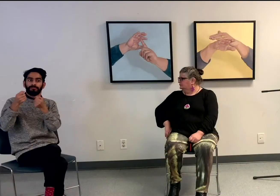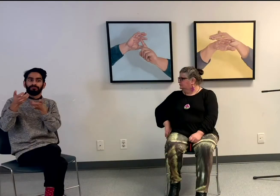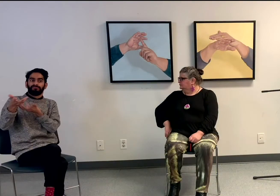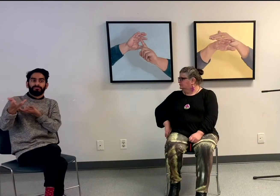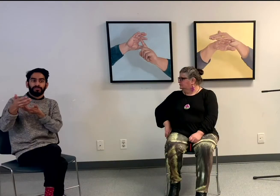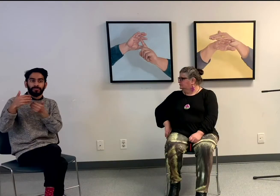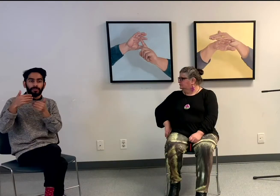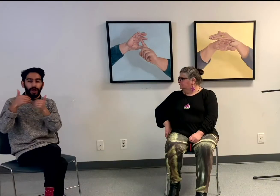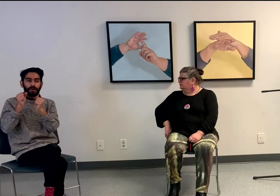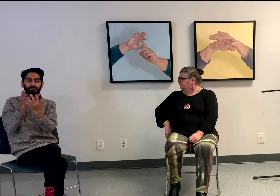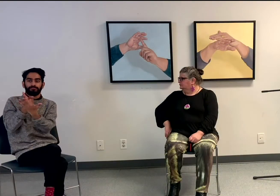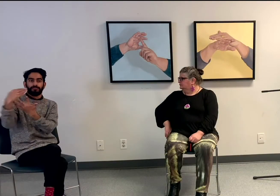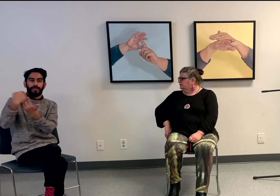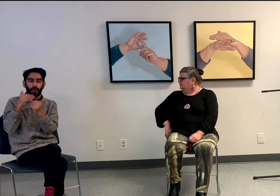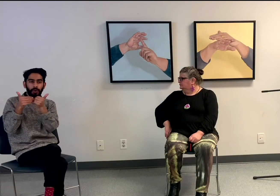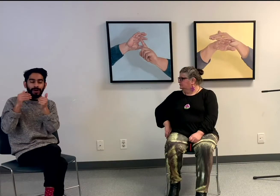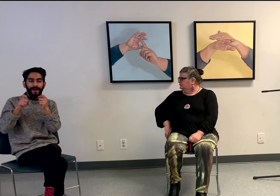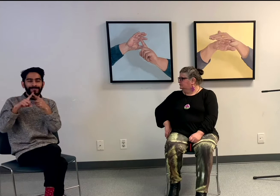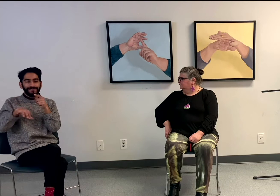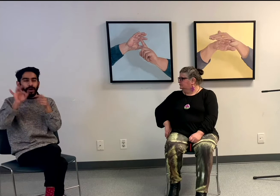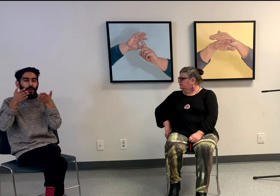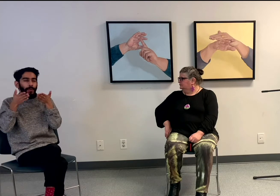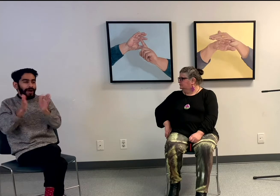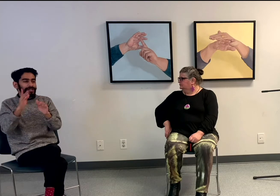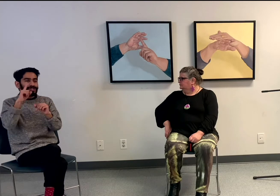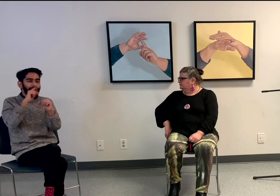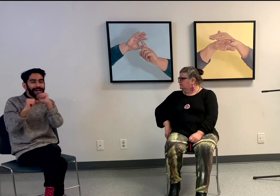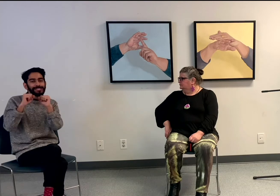sign language or don't know how to communicate with me, we really just